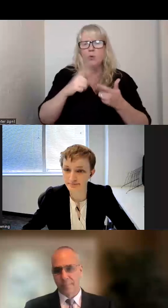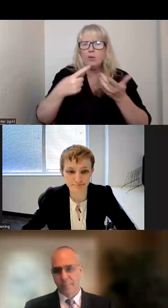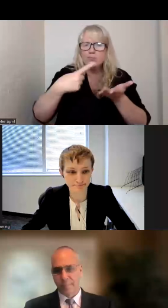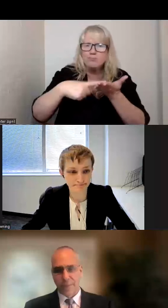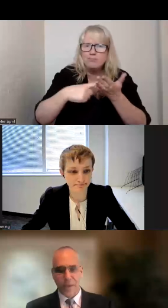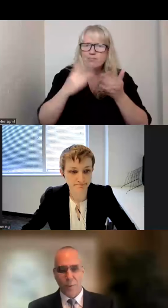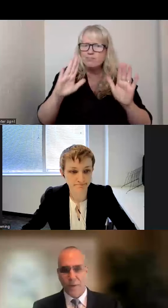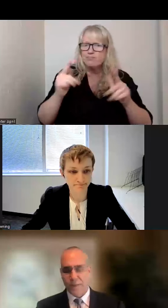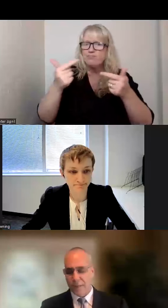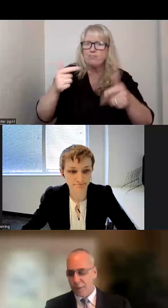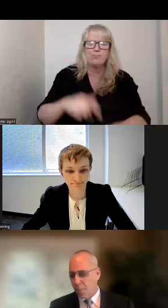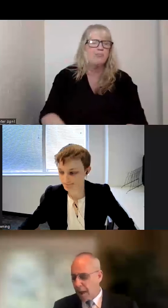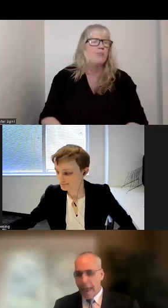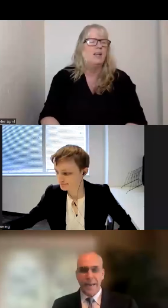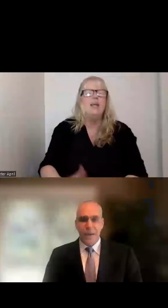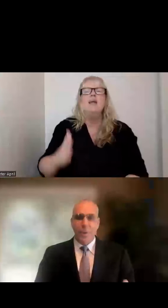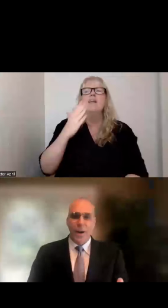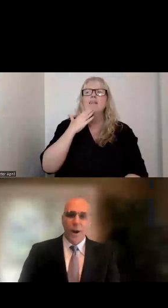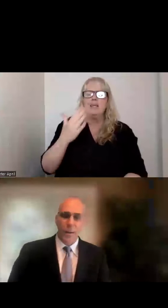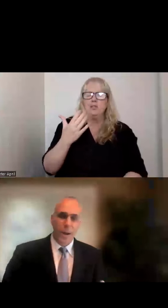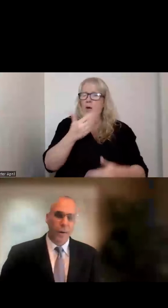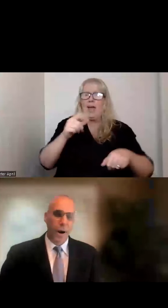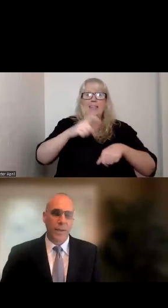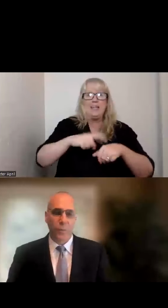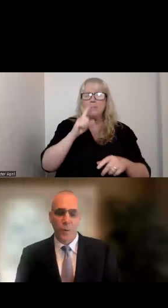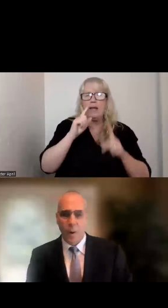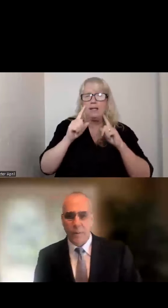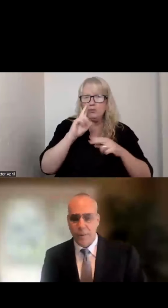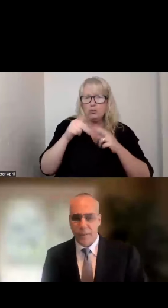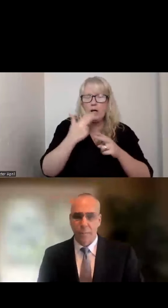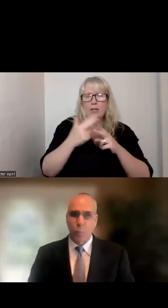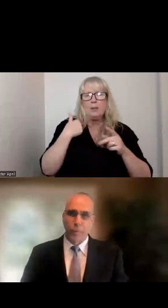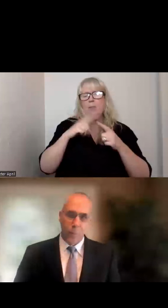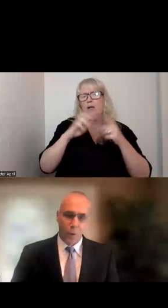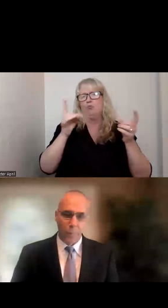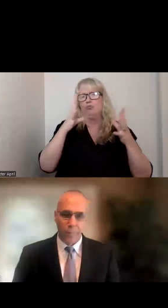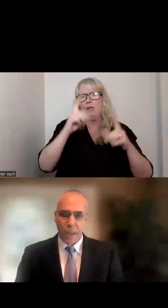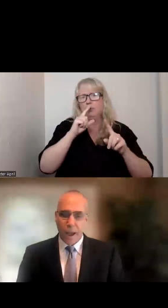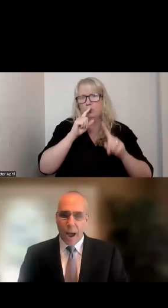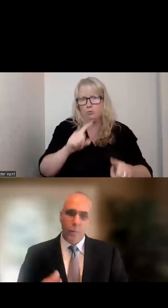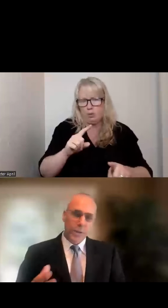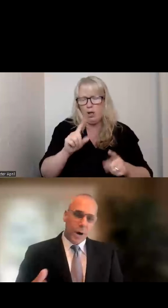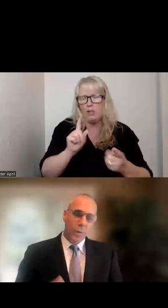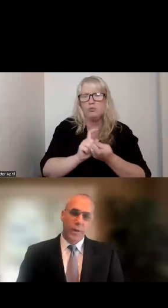: THANK YOU. WHEN I TALK ABOUT CRISIS REFORM, I START WITH